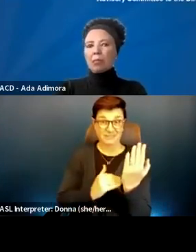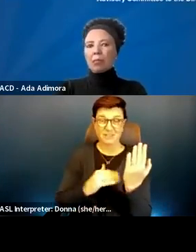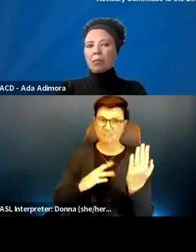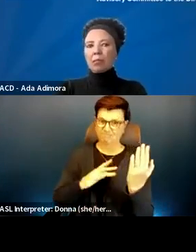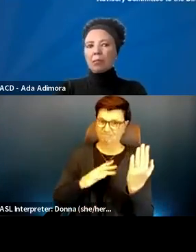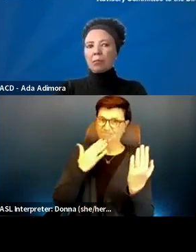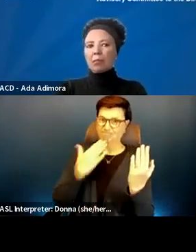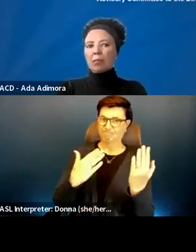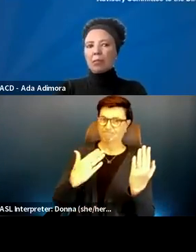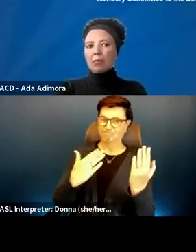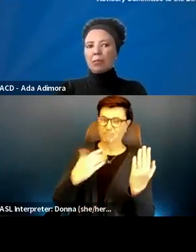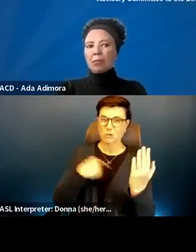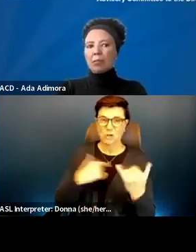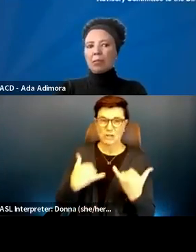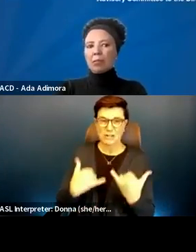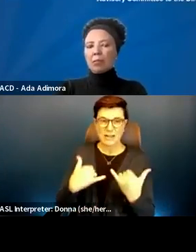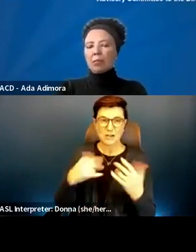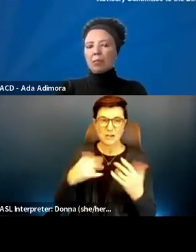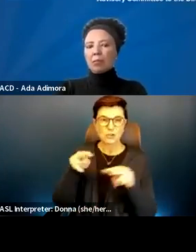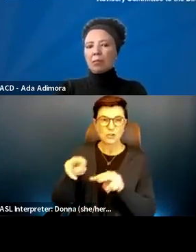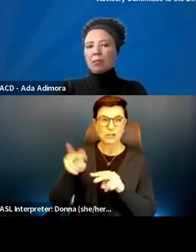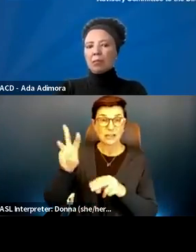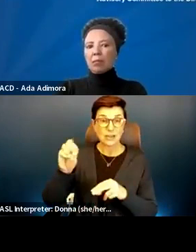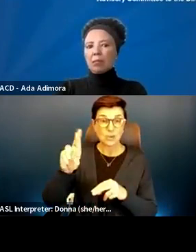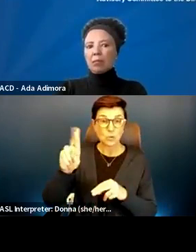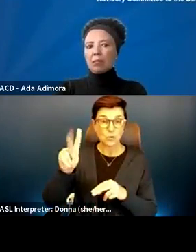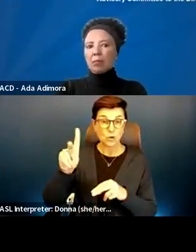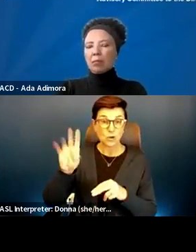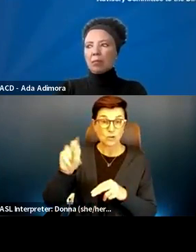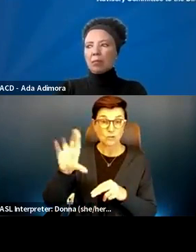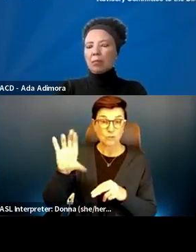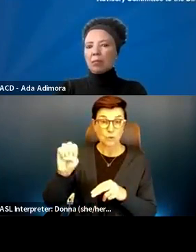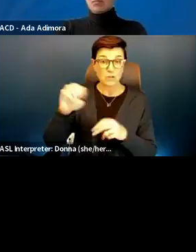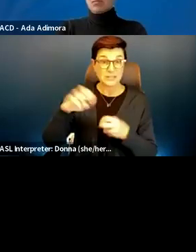And so we wanted to move forward now to our next presentation.